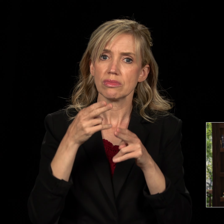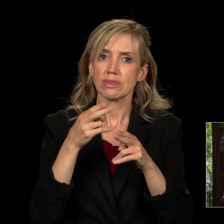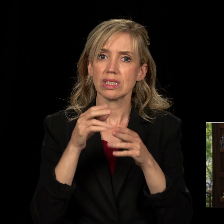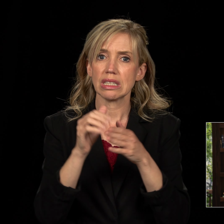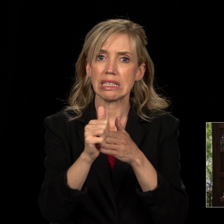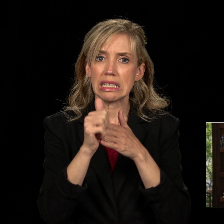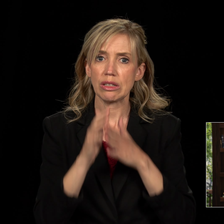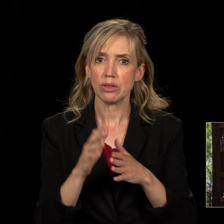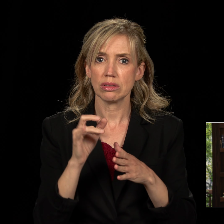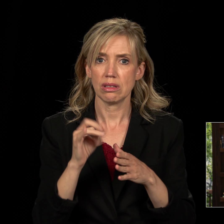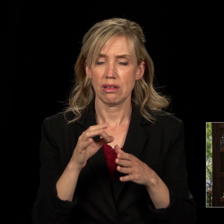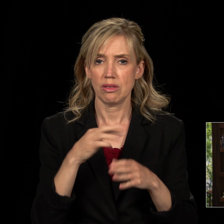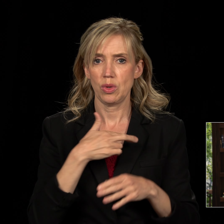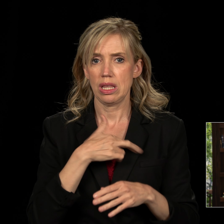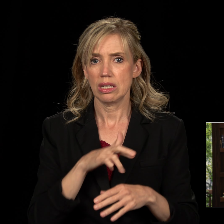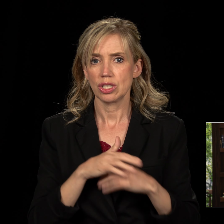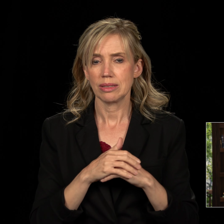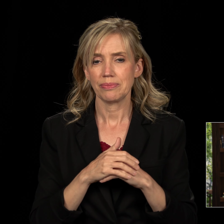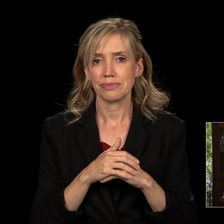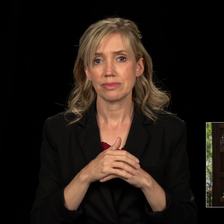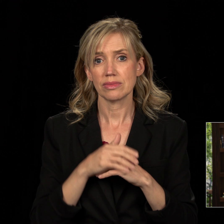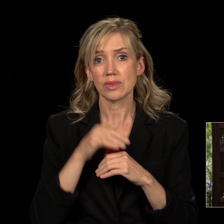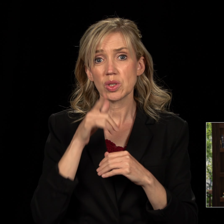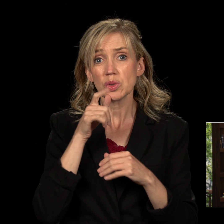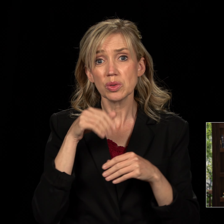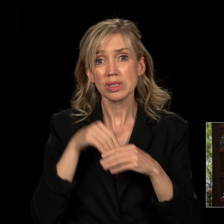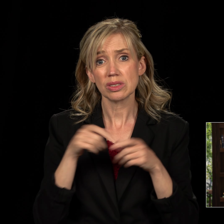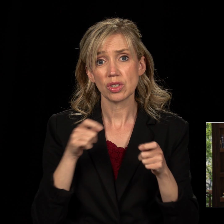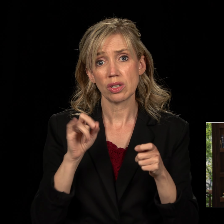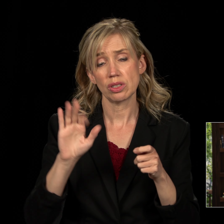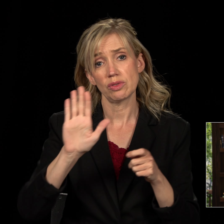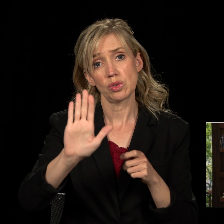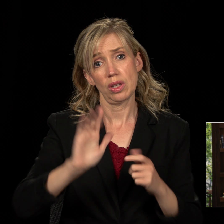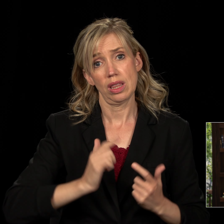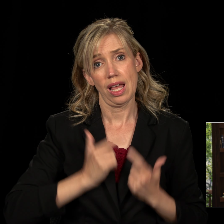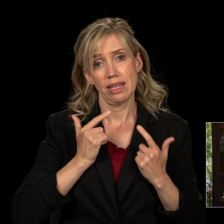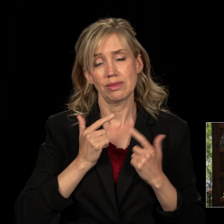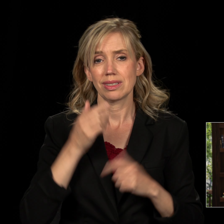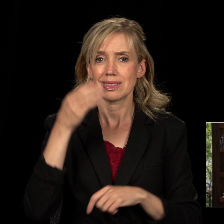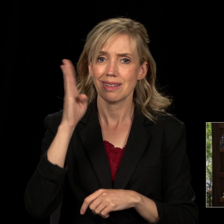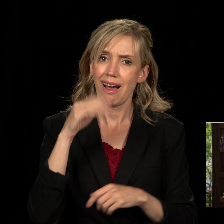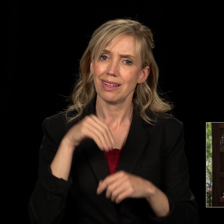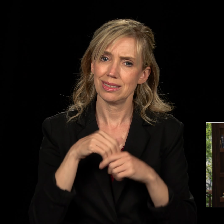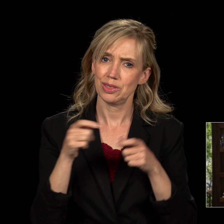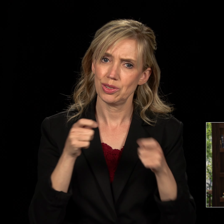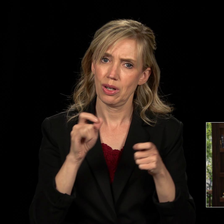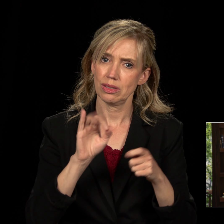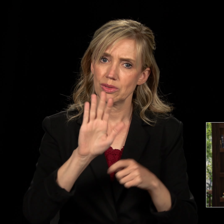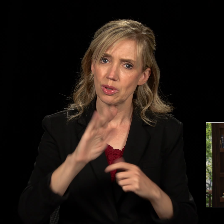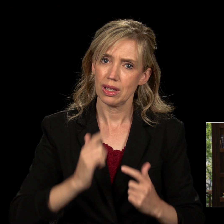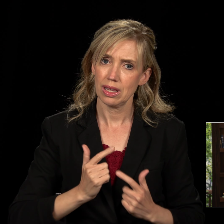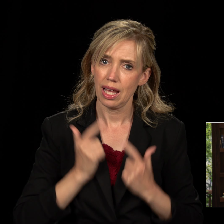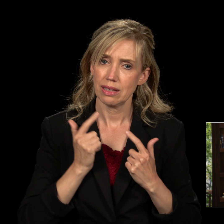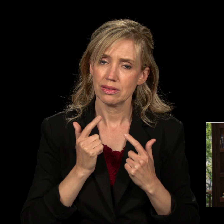he'd ever seen. So who's in charge of your life? God is in charge of your life, and if God is in